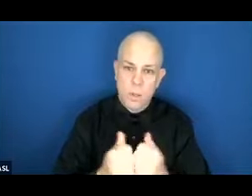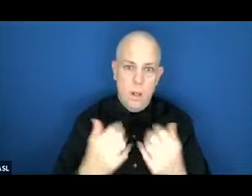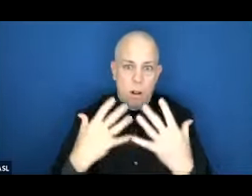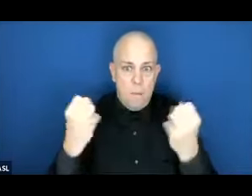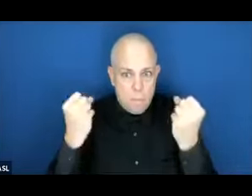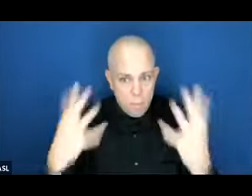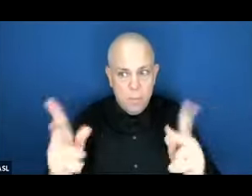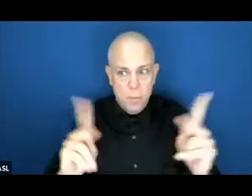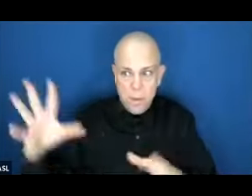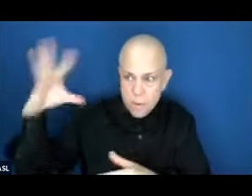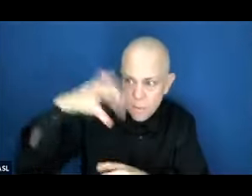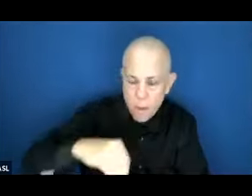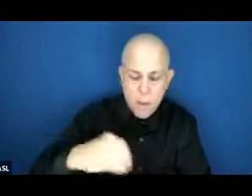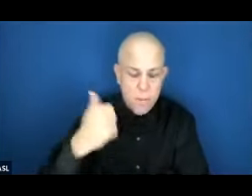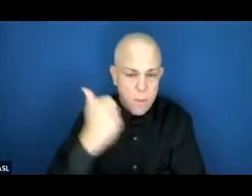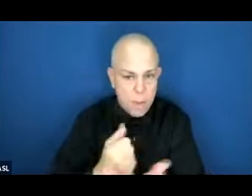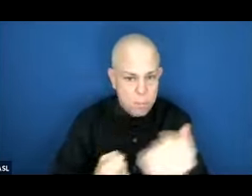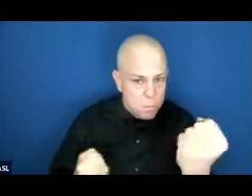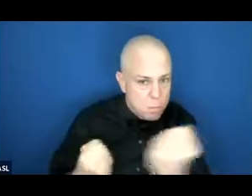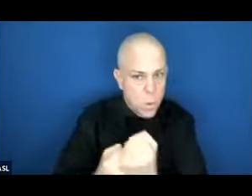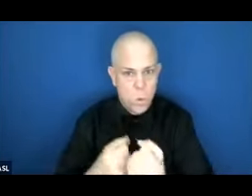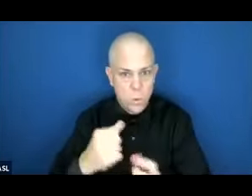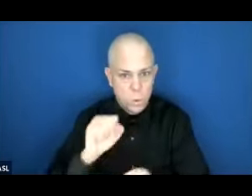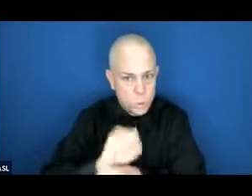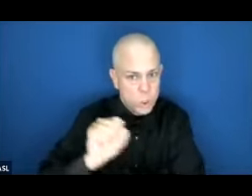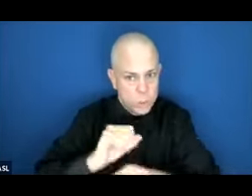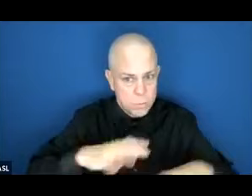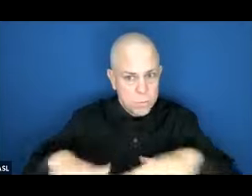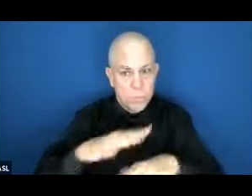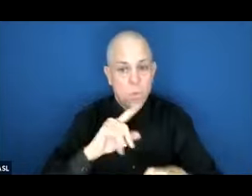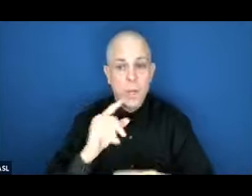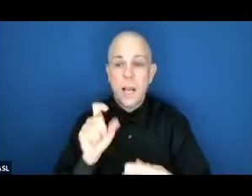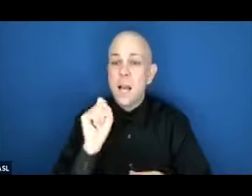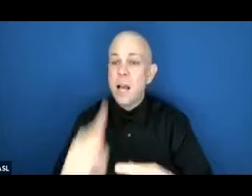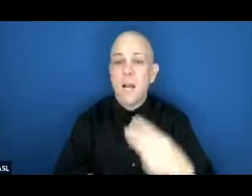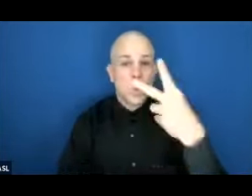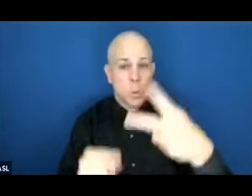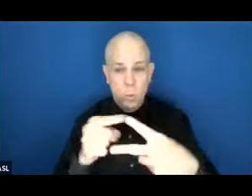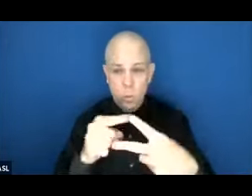I'm going to ask two favors, one is if you hear anybody think it's a good idea